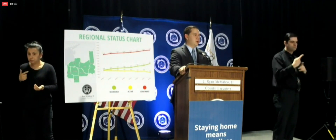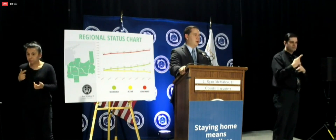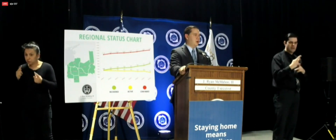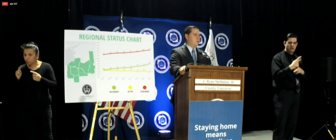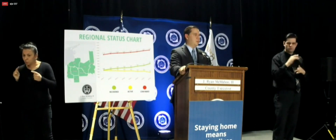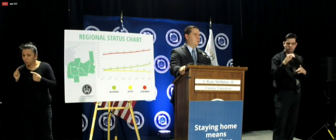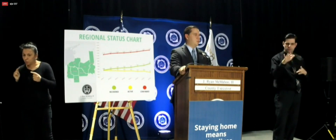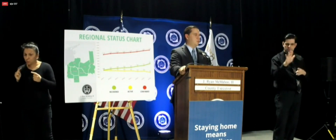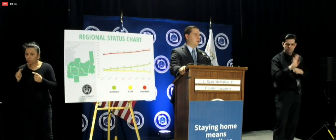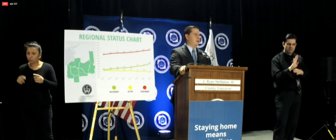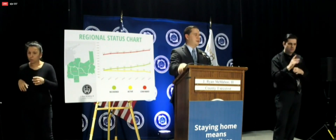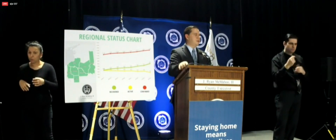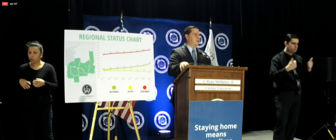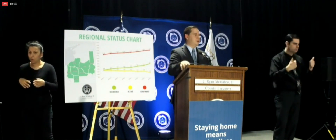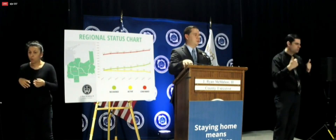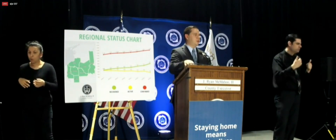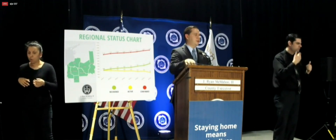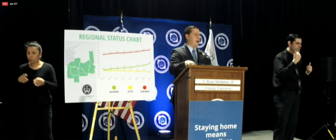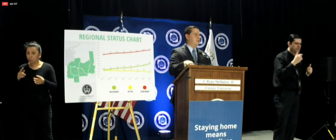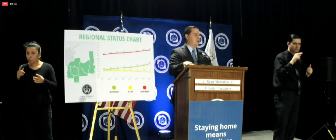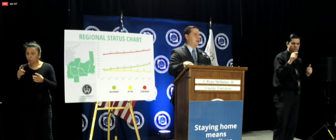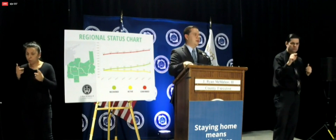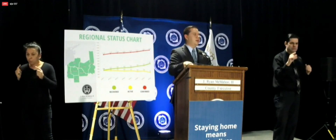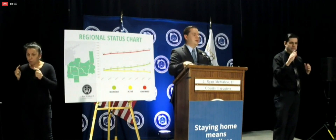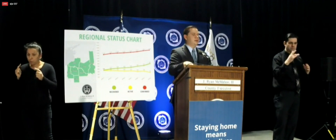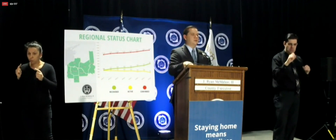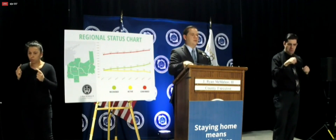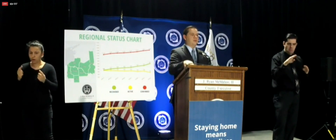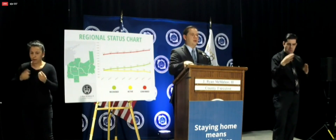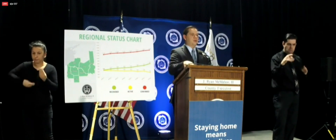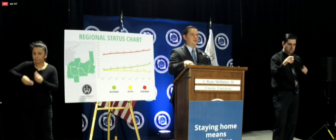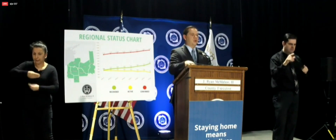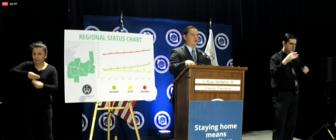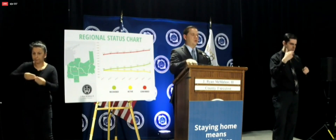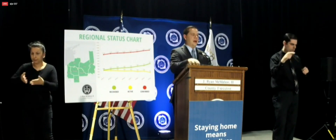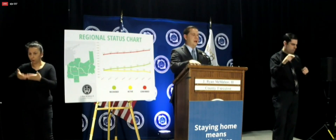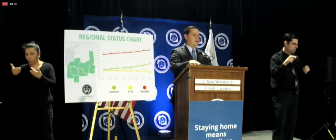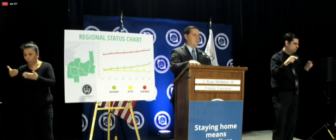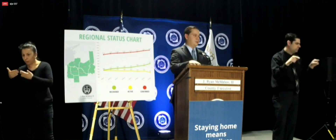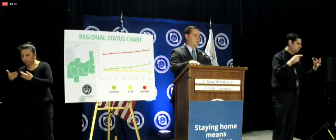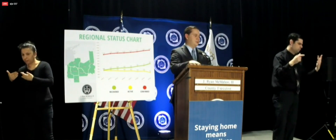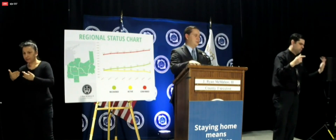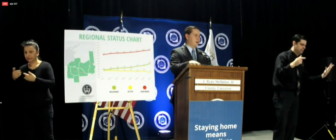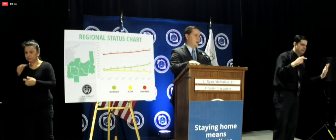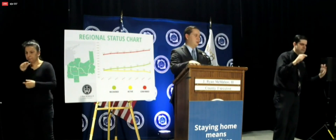REALLY DIVING IN TO POTENTIAL INDUSTRIES AND WHAT SOME OF THE REGULATIONS MIGHT NEED TO B